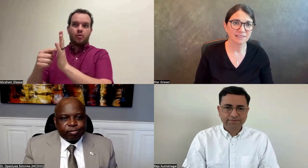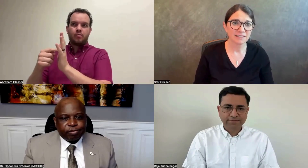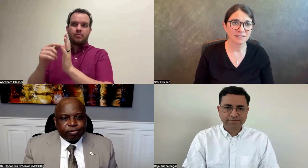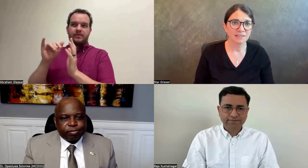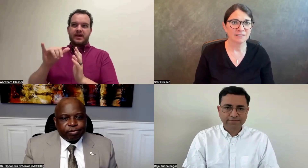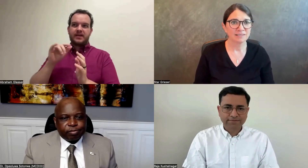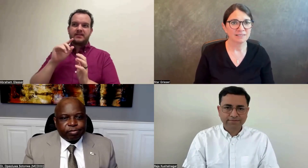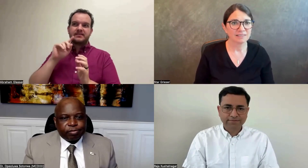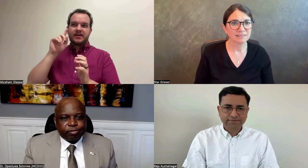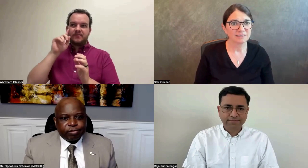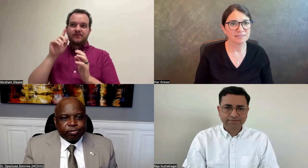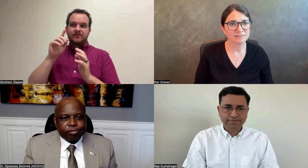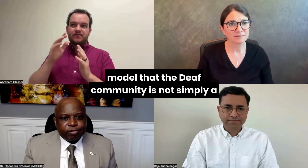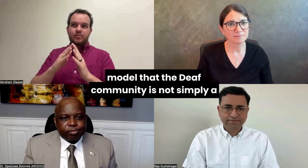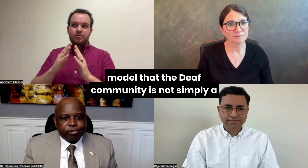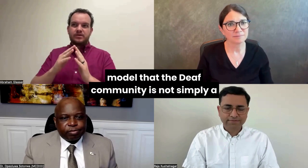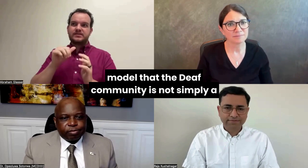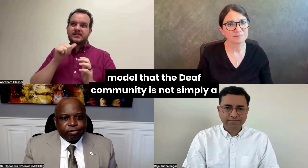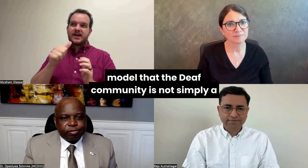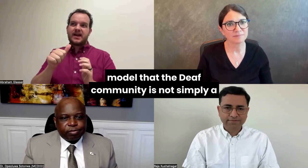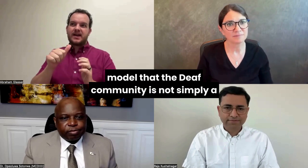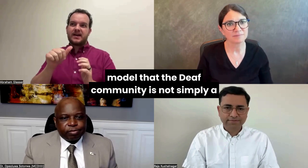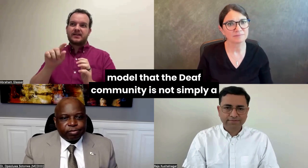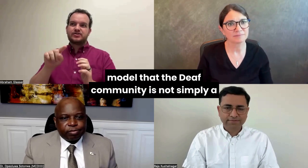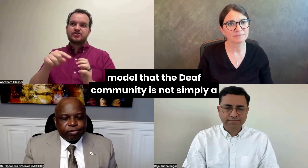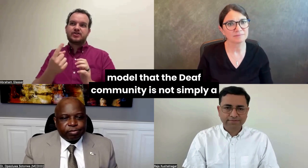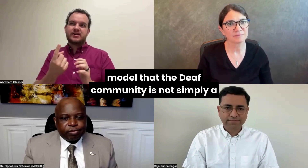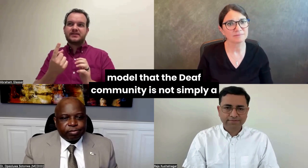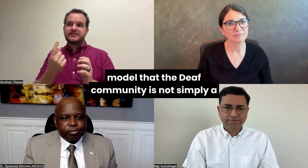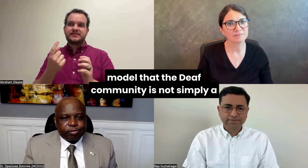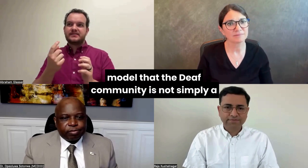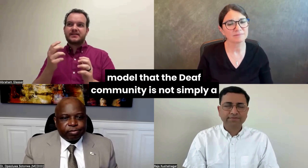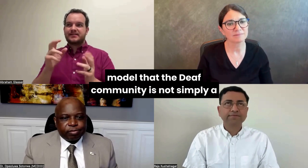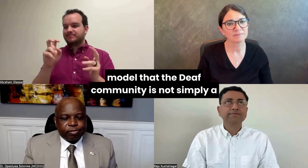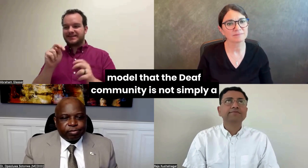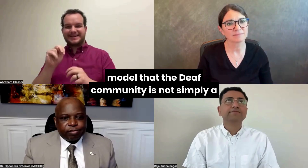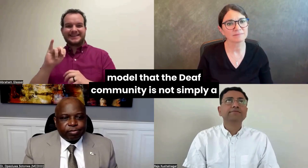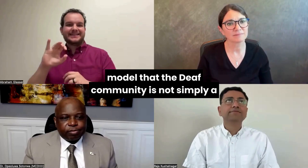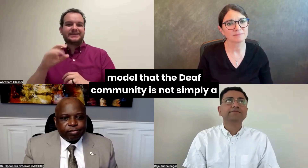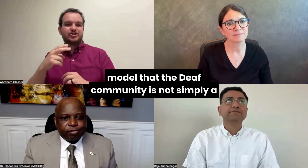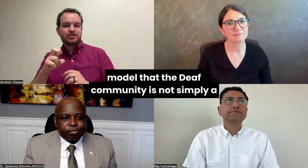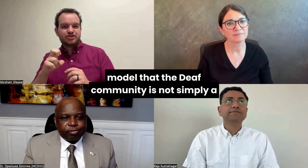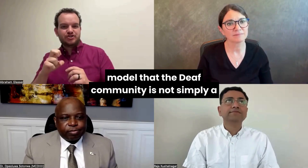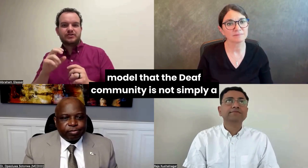model that the Deaf community is not simply a niche.